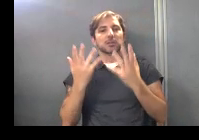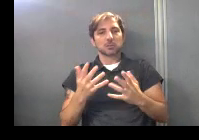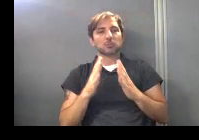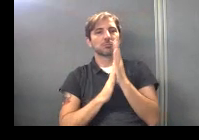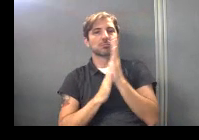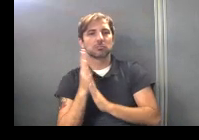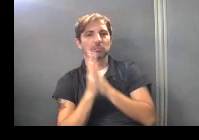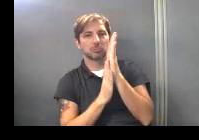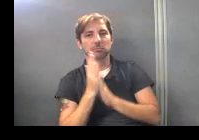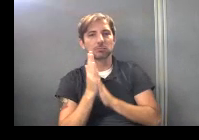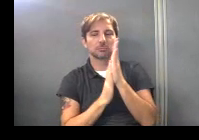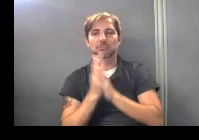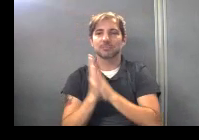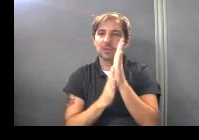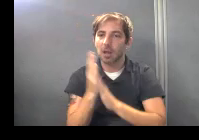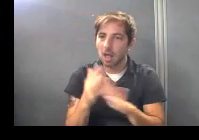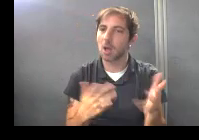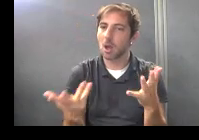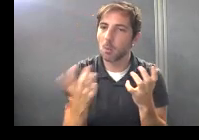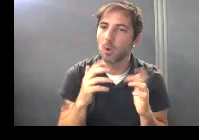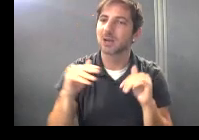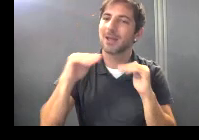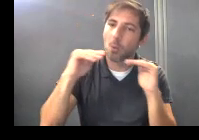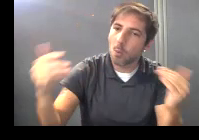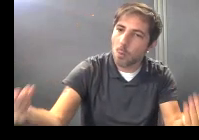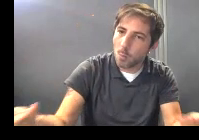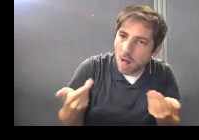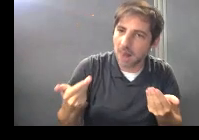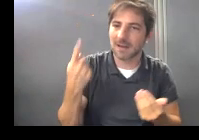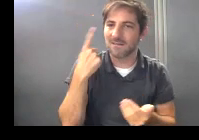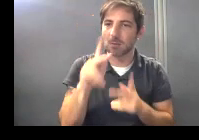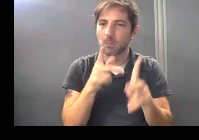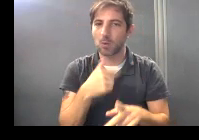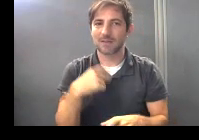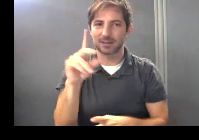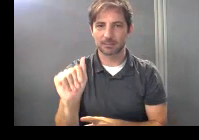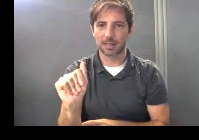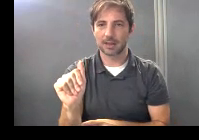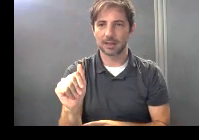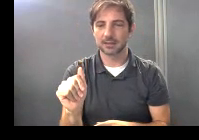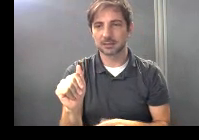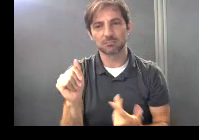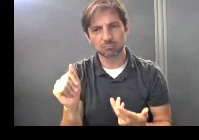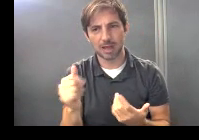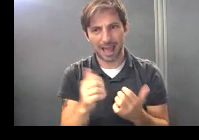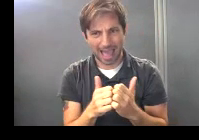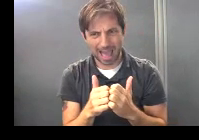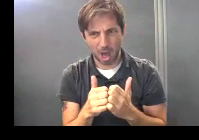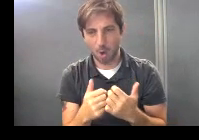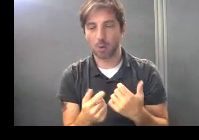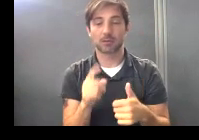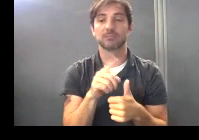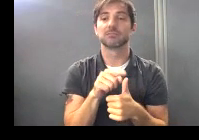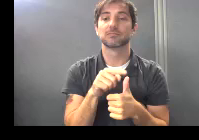TO BE WELCOMING TO PEOPLE WITH DISABILITIES, MAKE SURE YOUR WEBSITE, NUMBER ONE, THAT IT'S